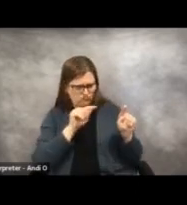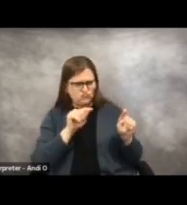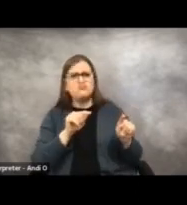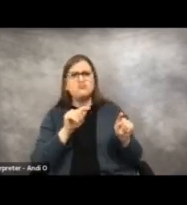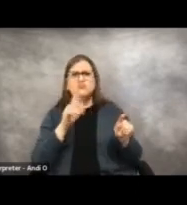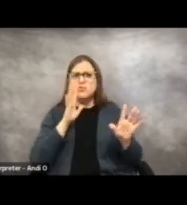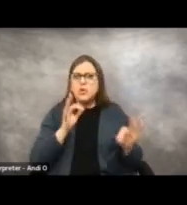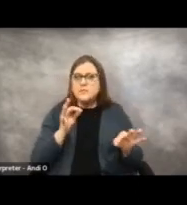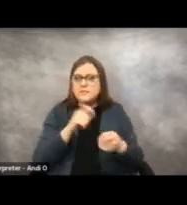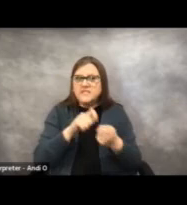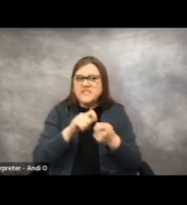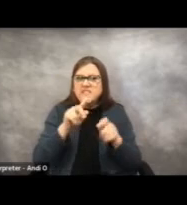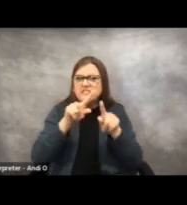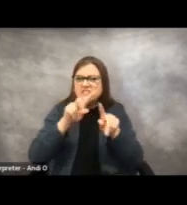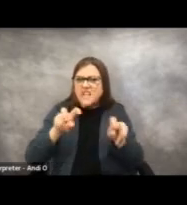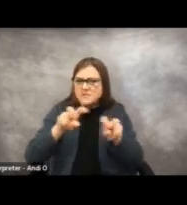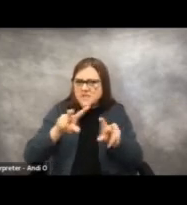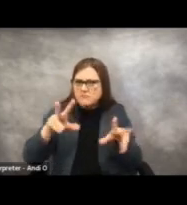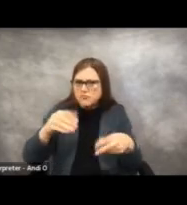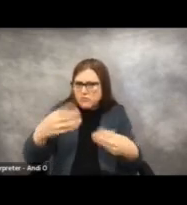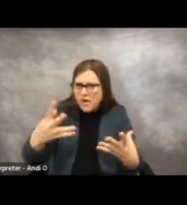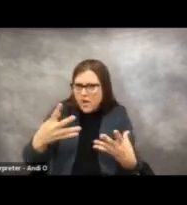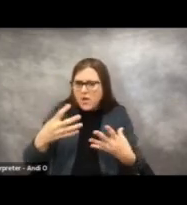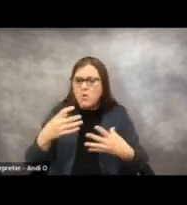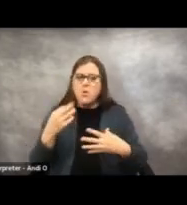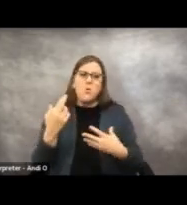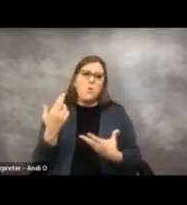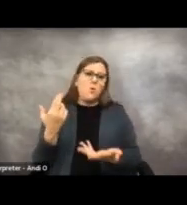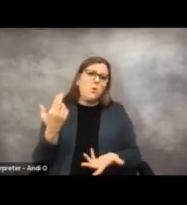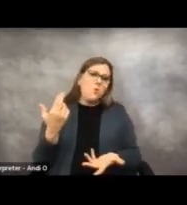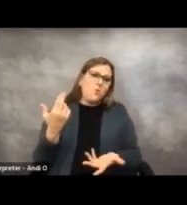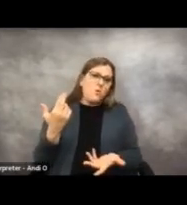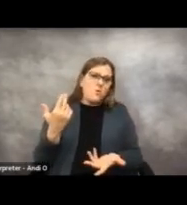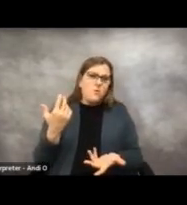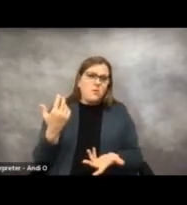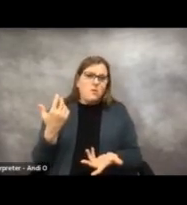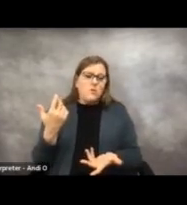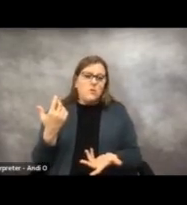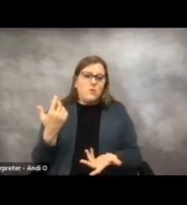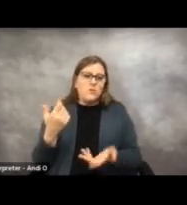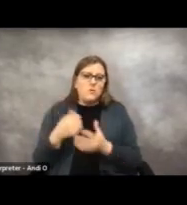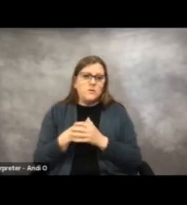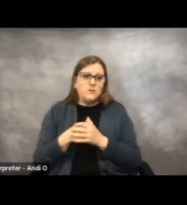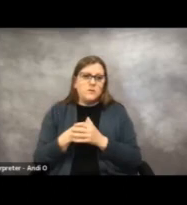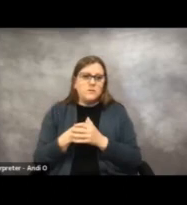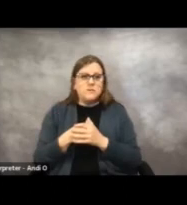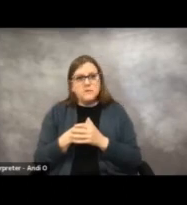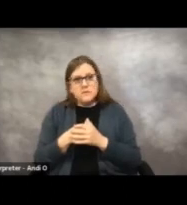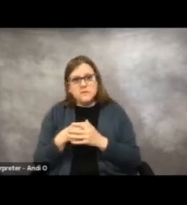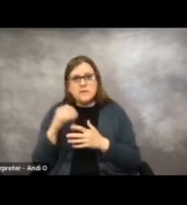that might be done. And if we can look at if we can put the